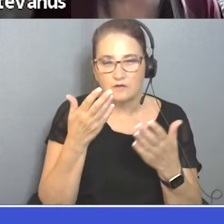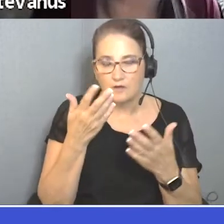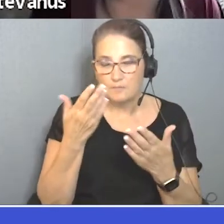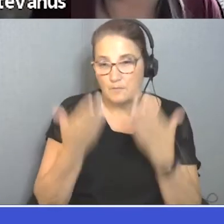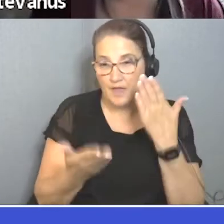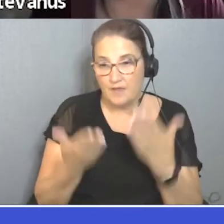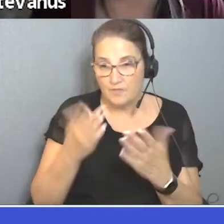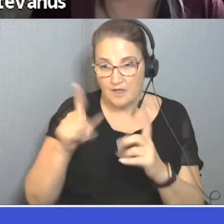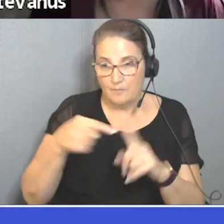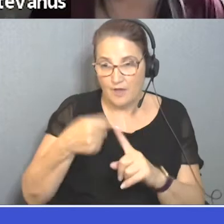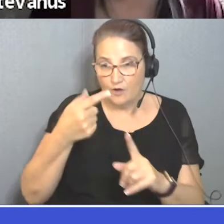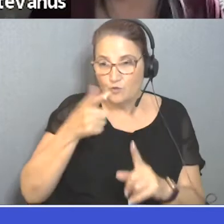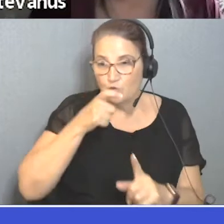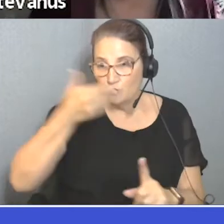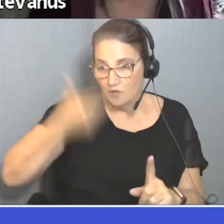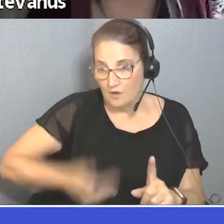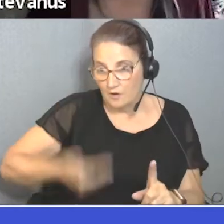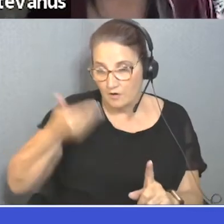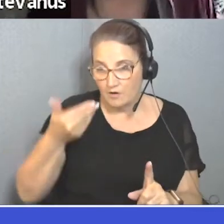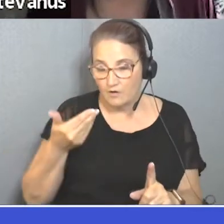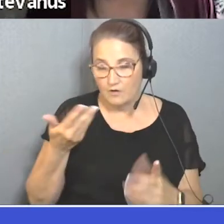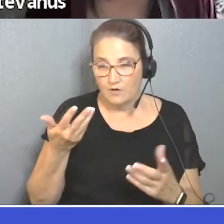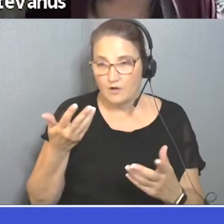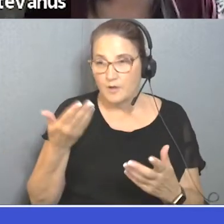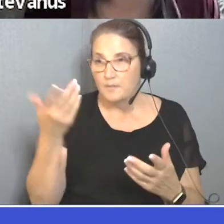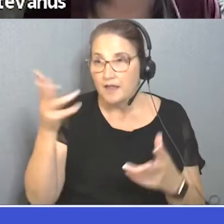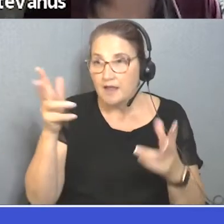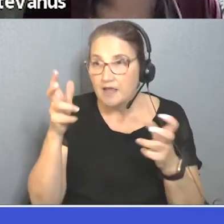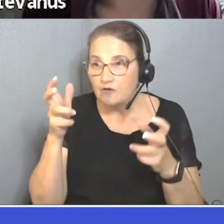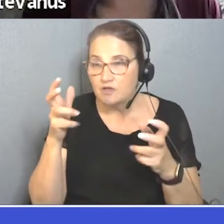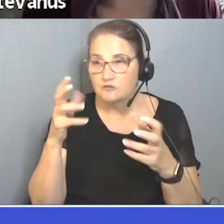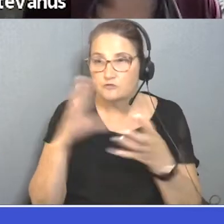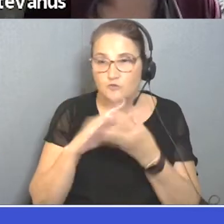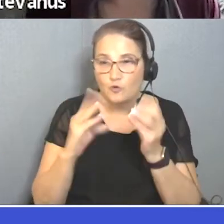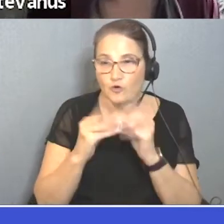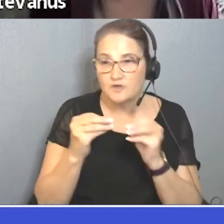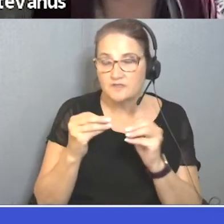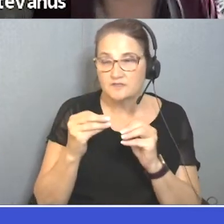maybe about who they are, maybe about stories, about